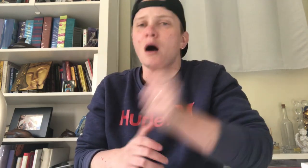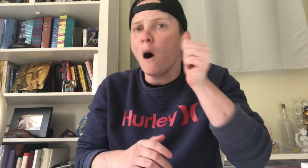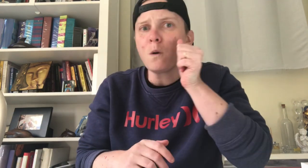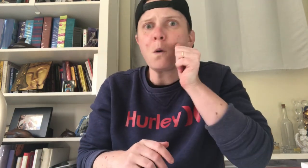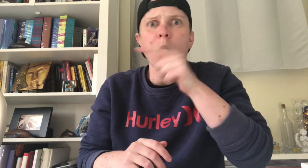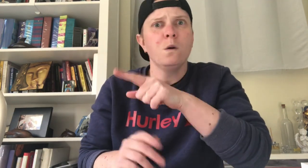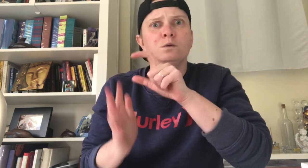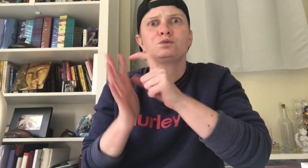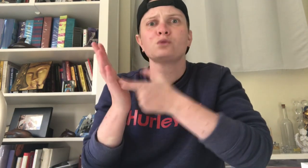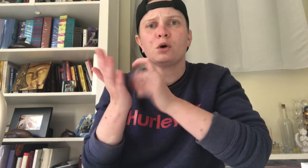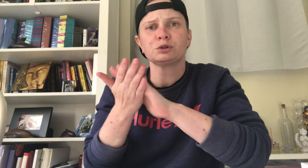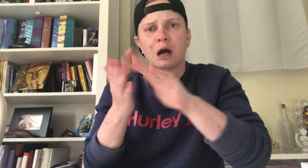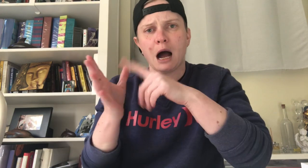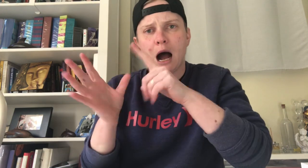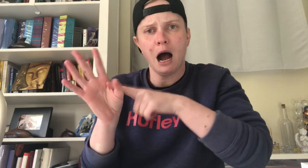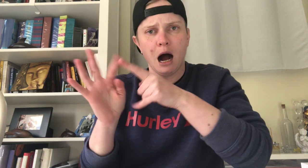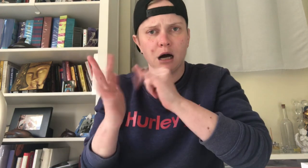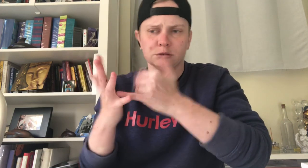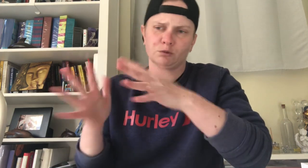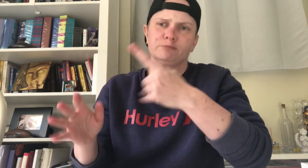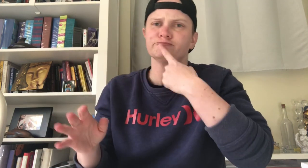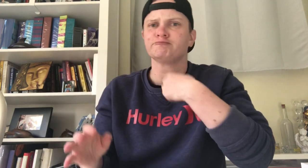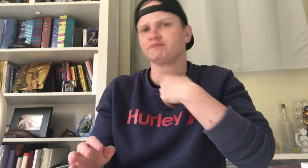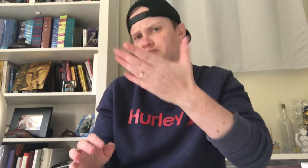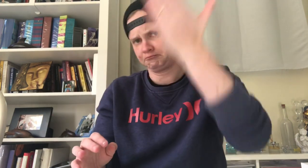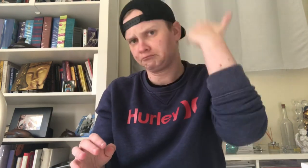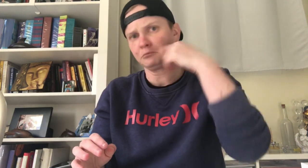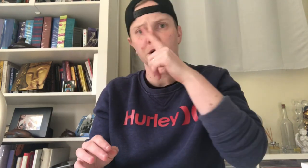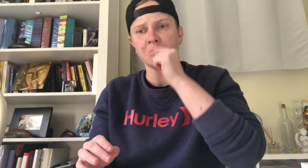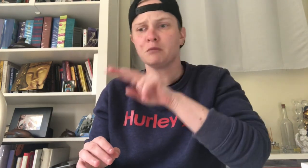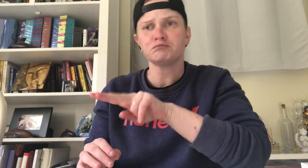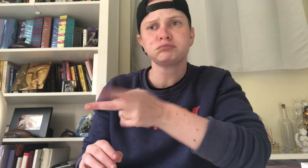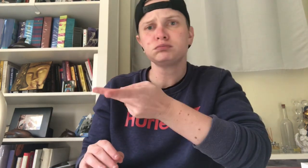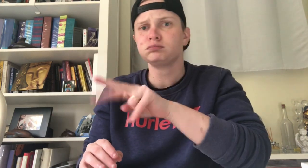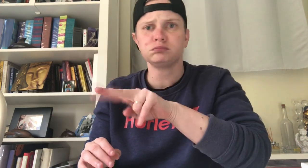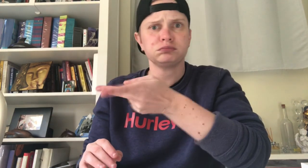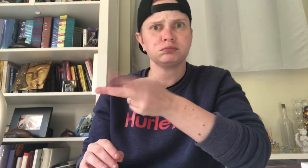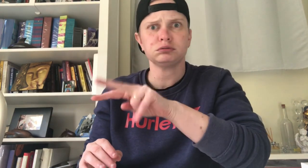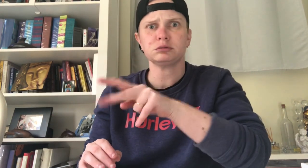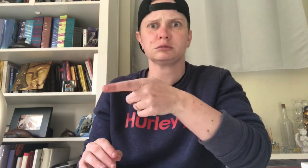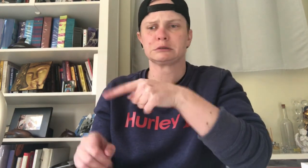Dr Hayes have informed me on our first appointment that I can switch between Primo and Reardon